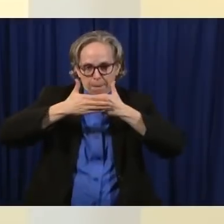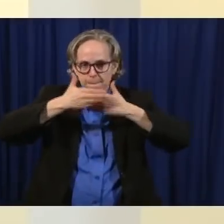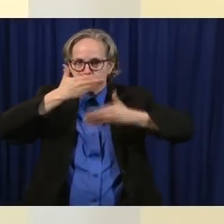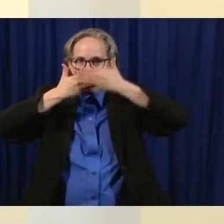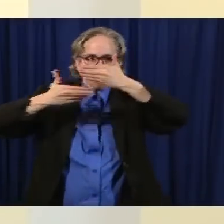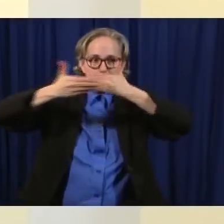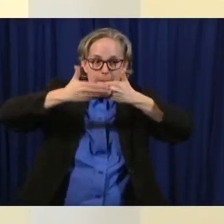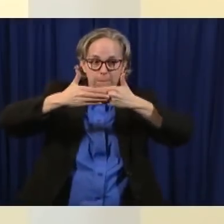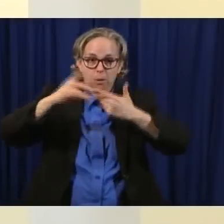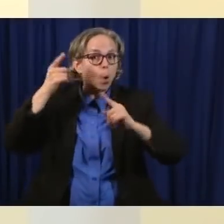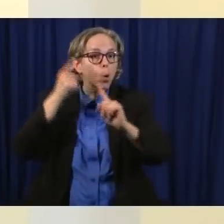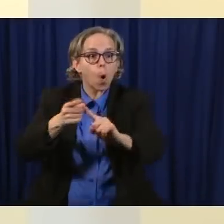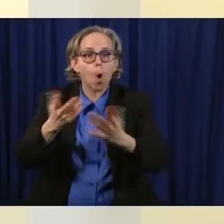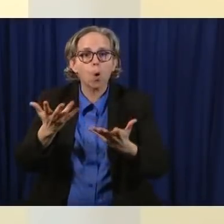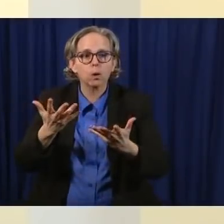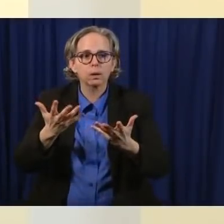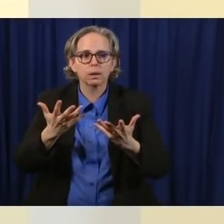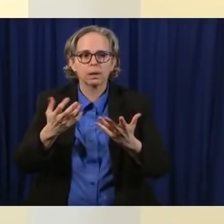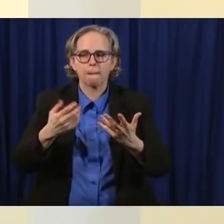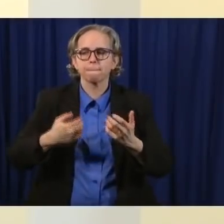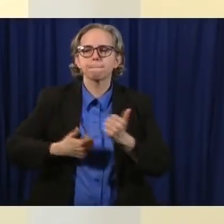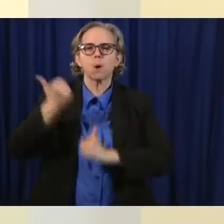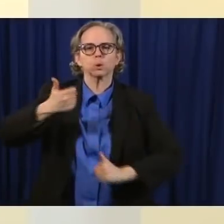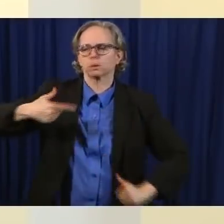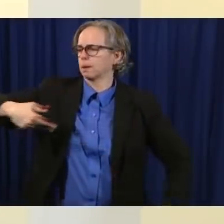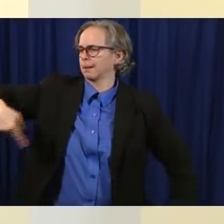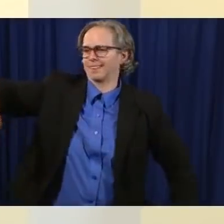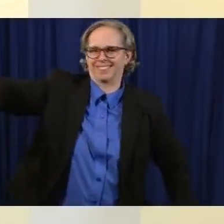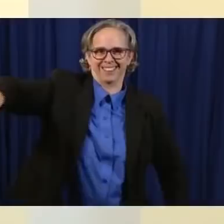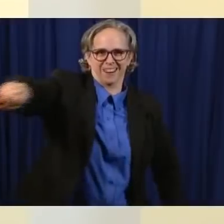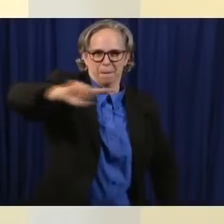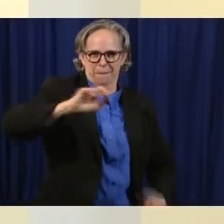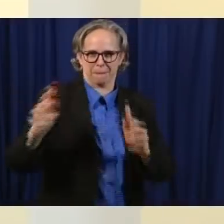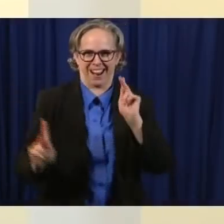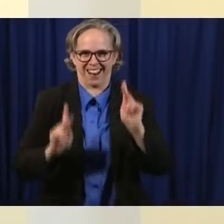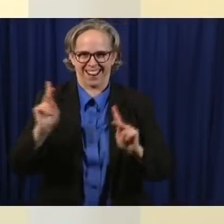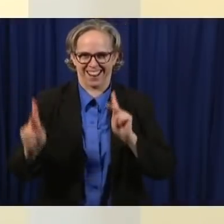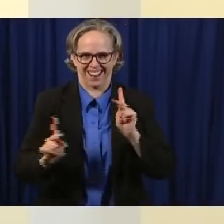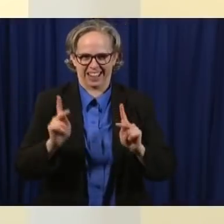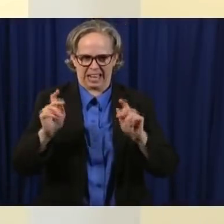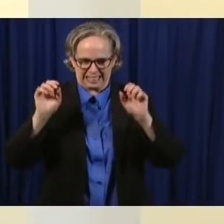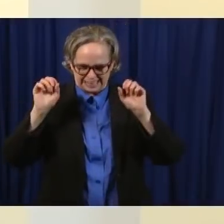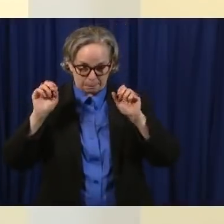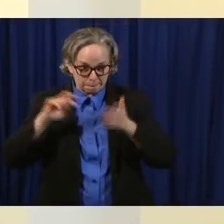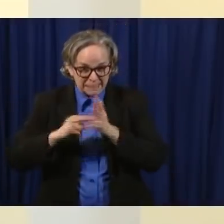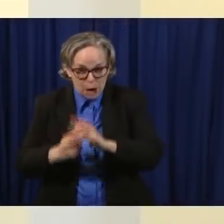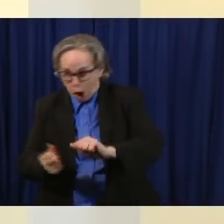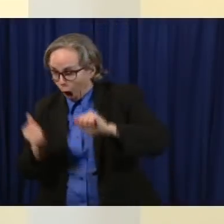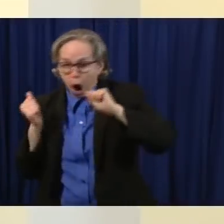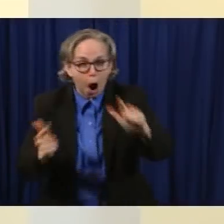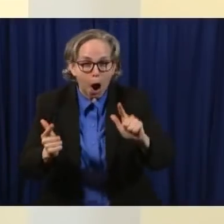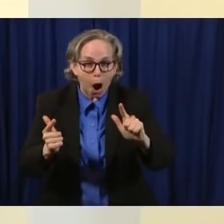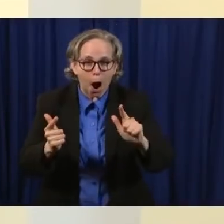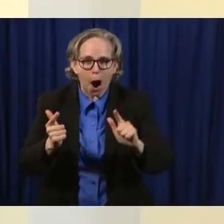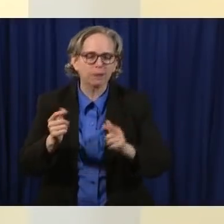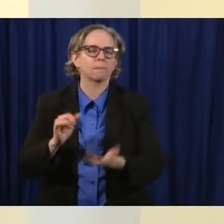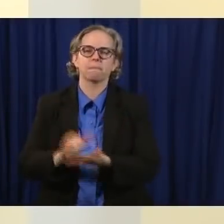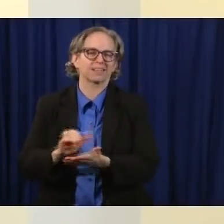YOU. IN THE LAYERING OF ALL THESE DEFENSES WE CAN HAVE COLLECTIVELY WE ARE ALWAYS